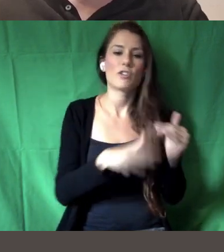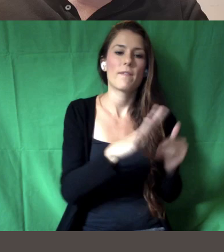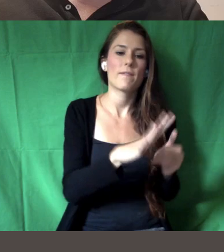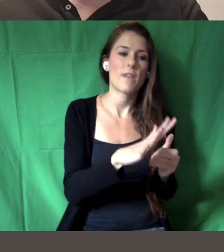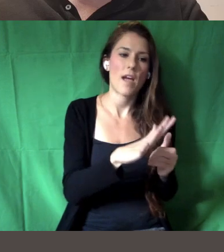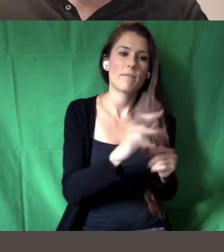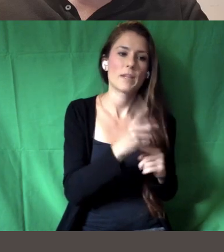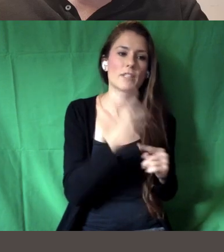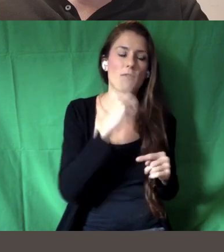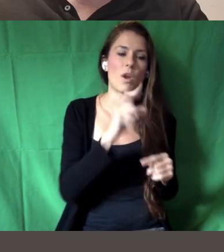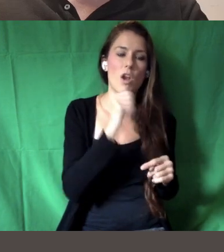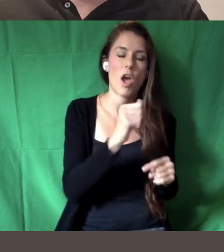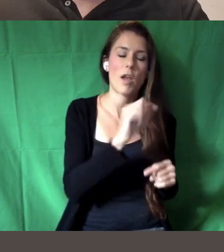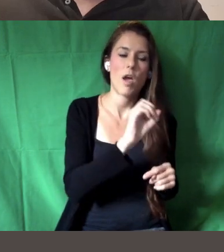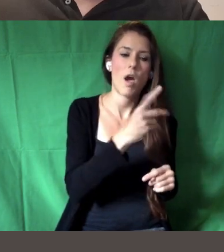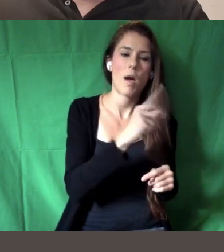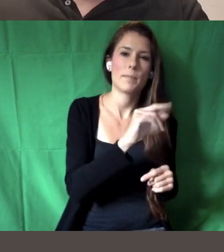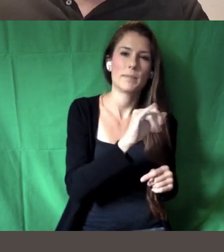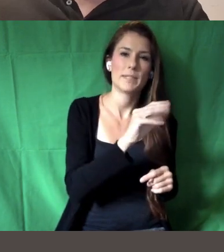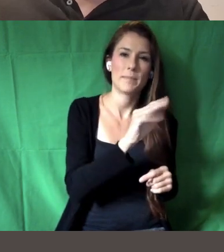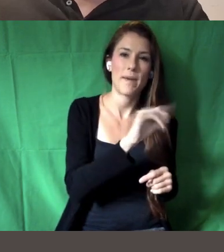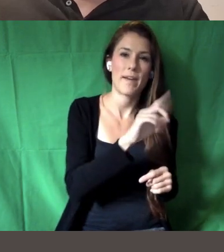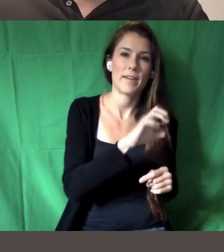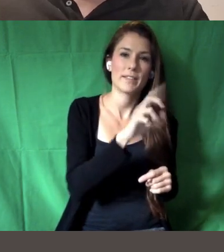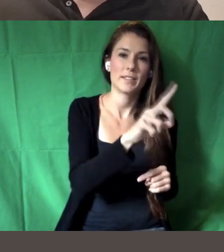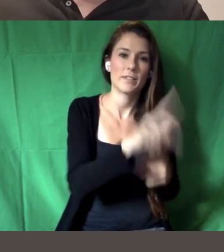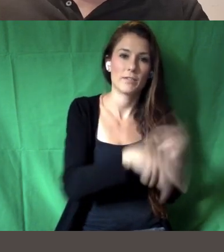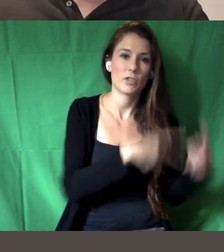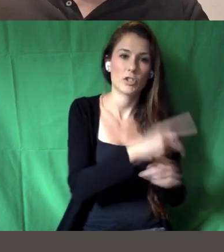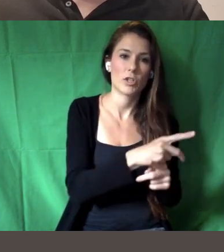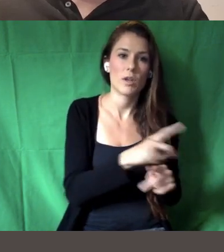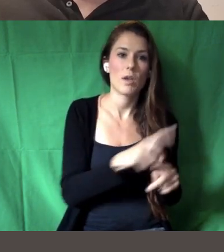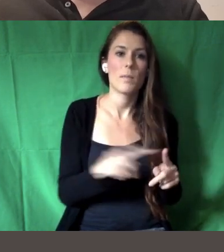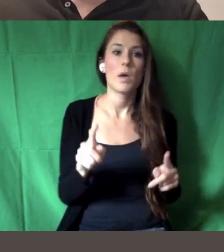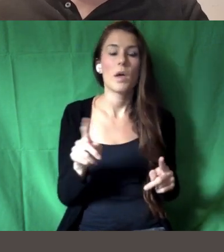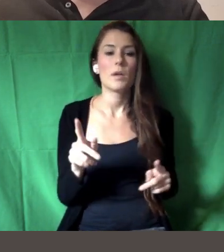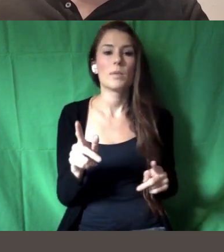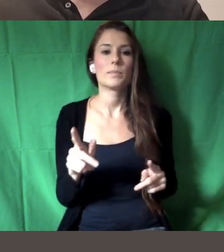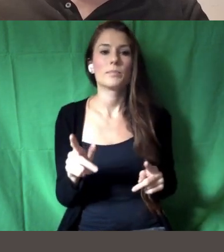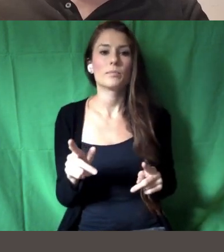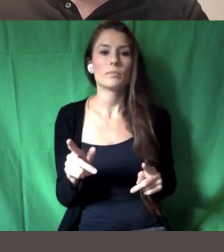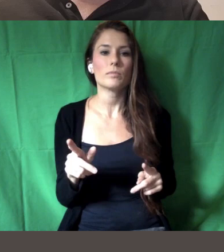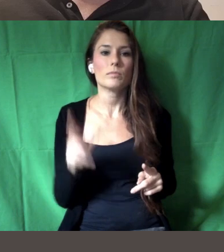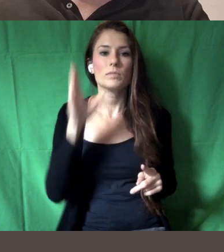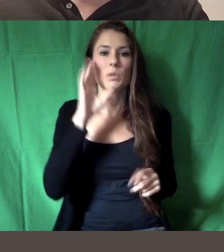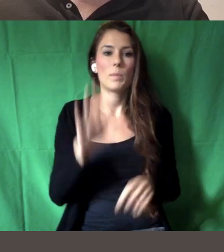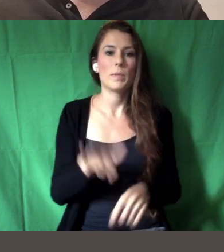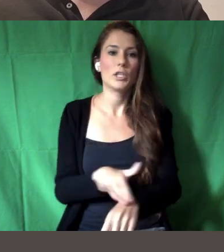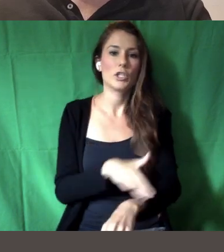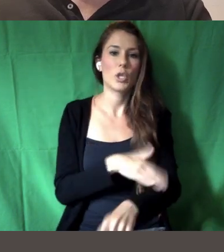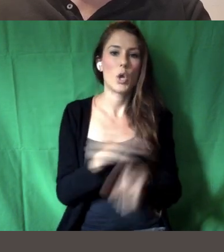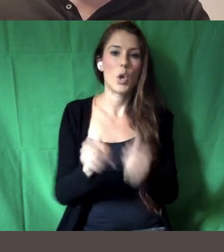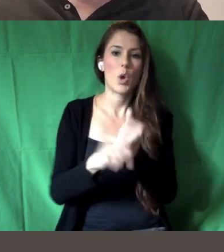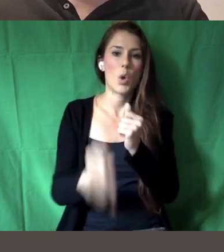non-optimized version. Performing that task for every instance would be slow and costly,